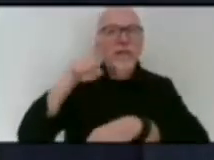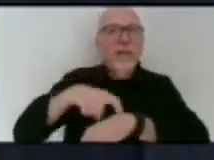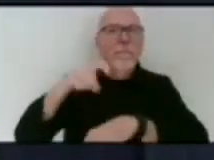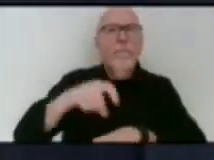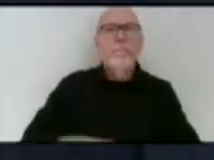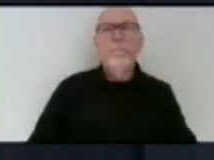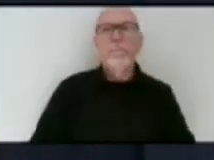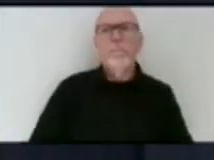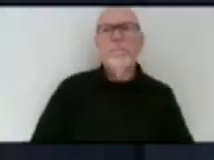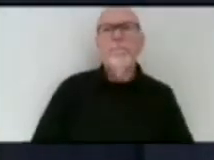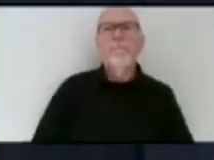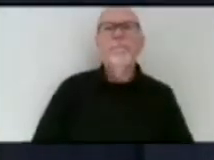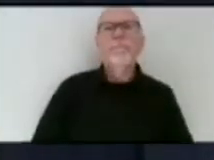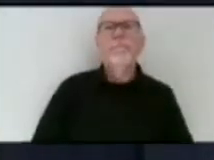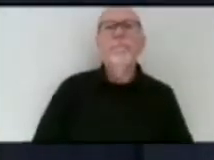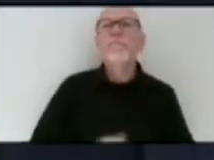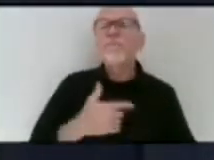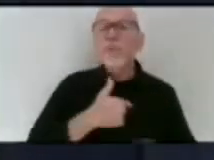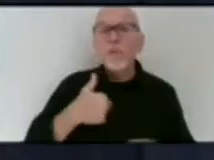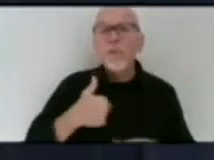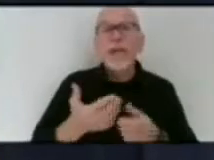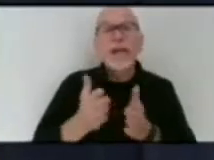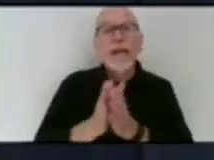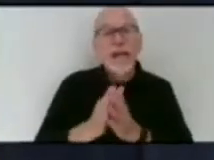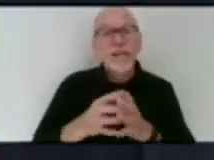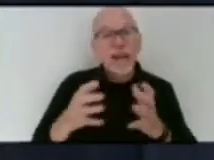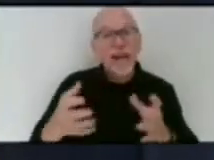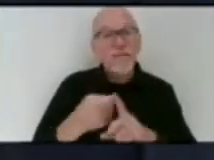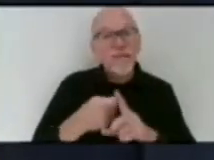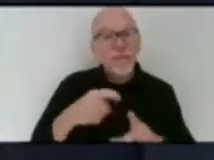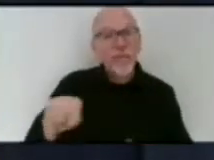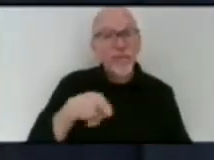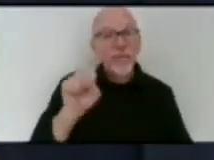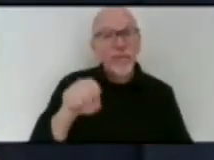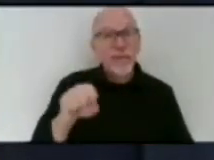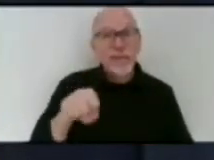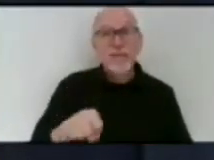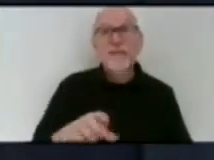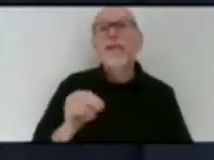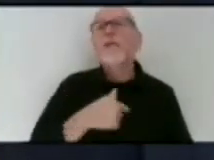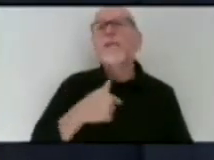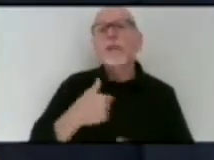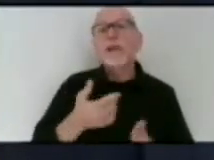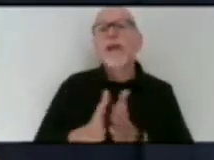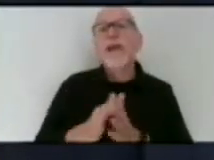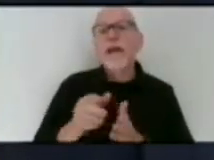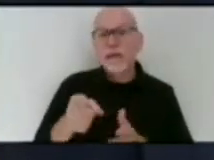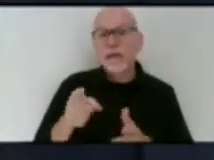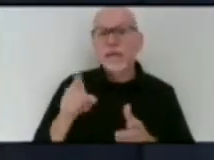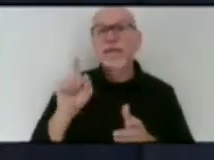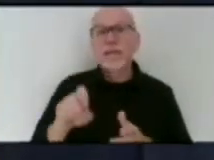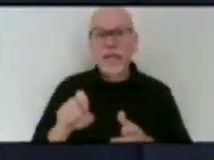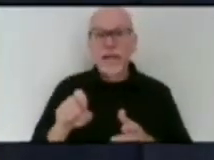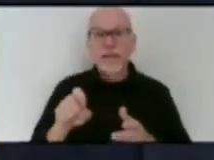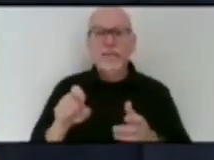Like I said, we've asked a lot of you and we're asking you to do even Mawr